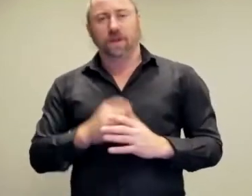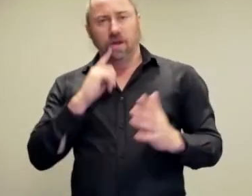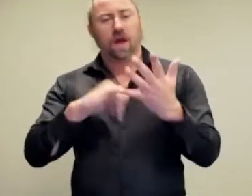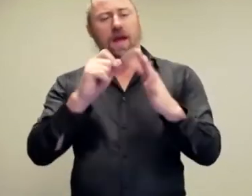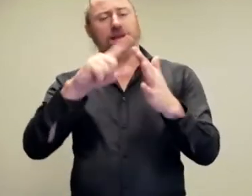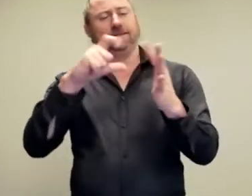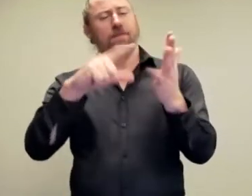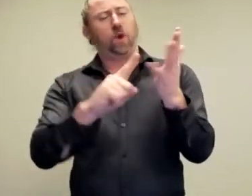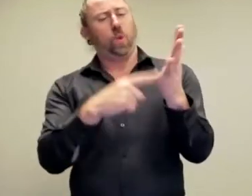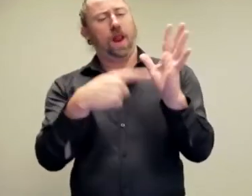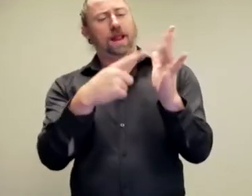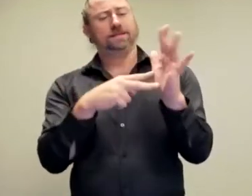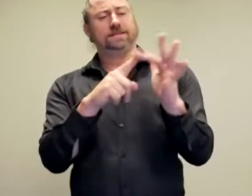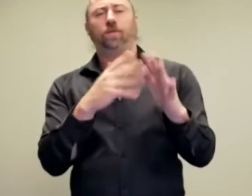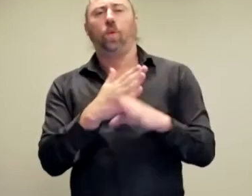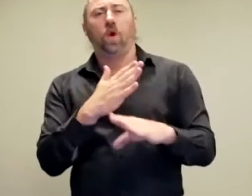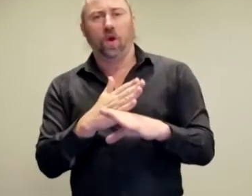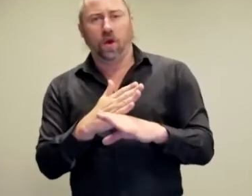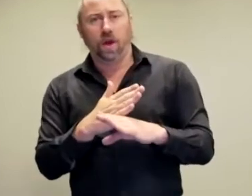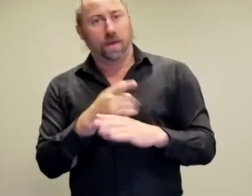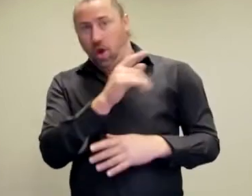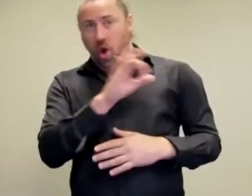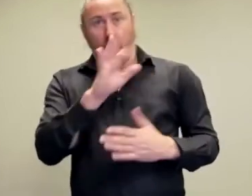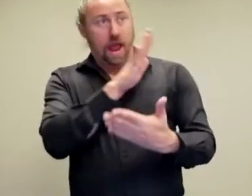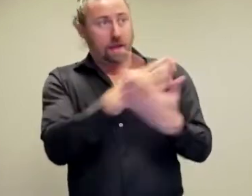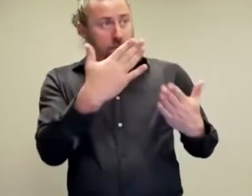by that I mean they are not entirely based on existing knowledge,